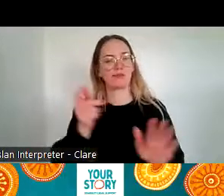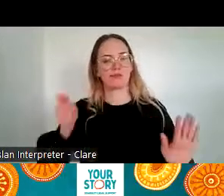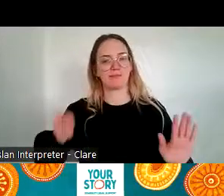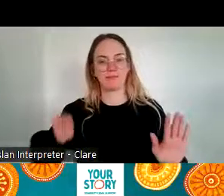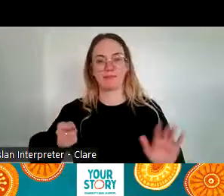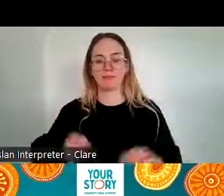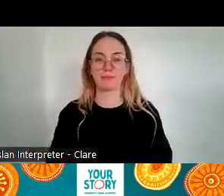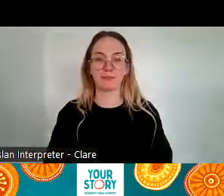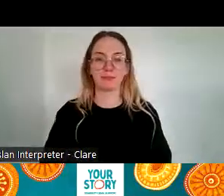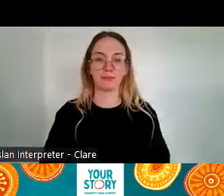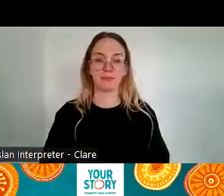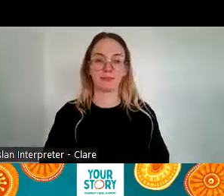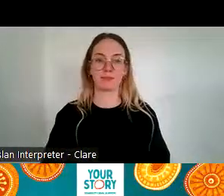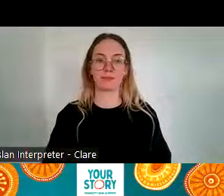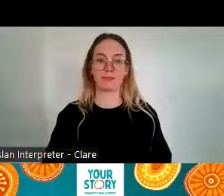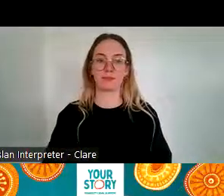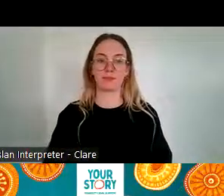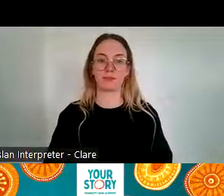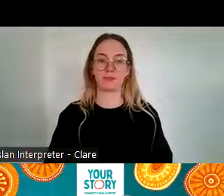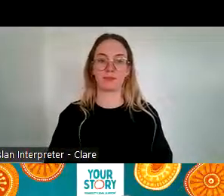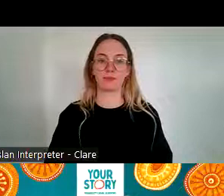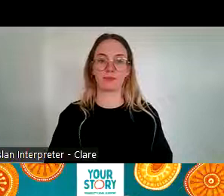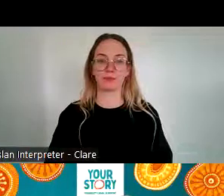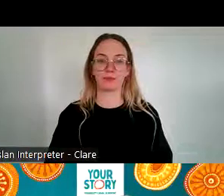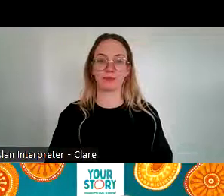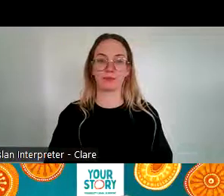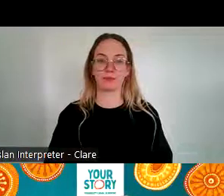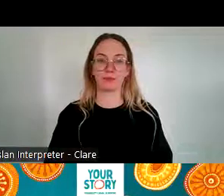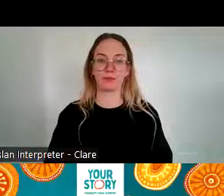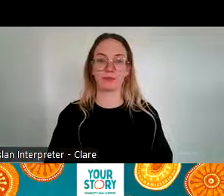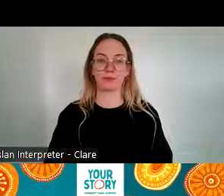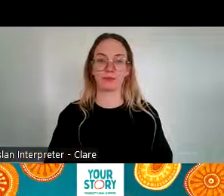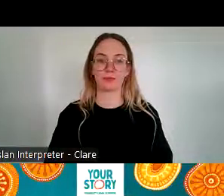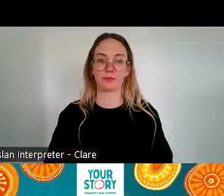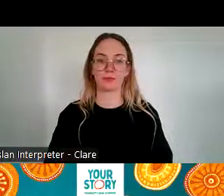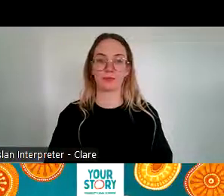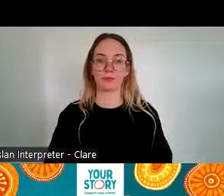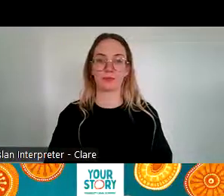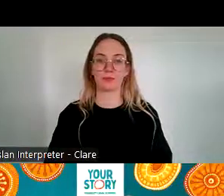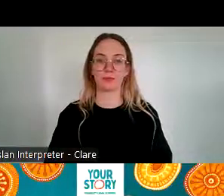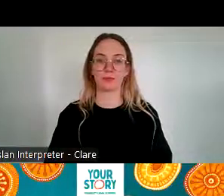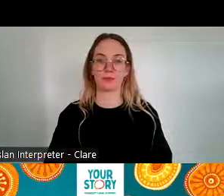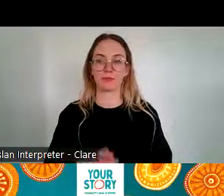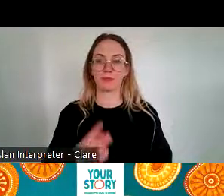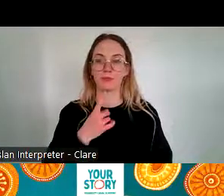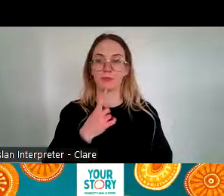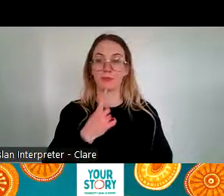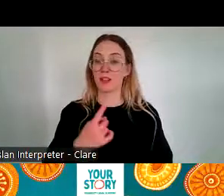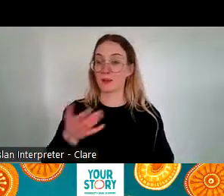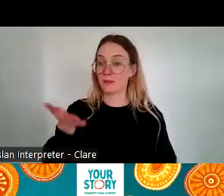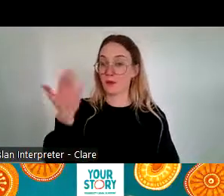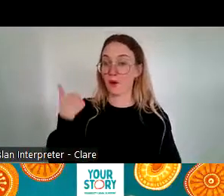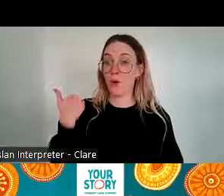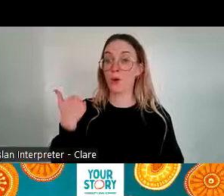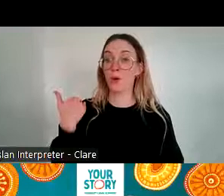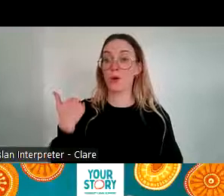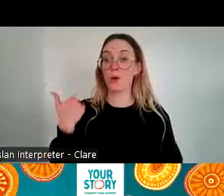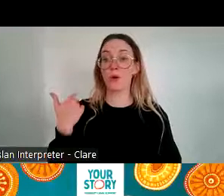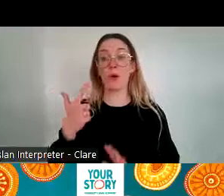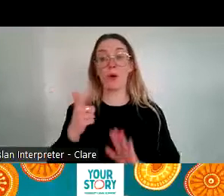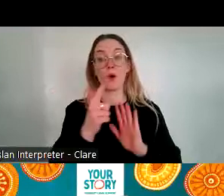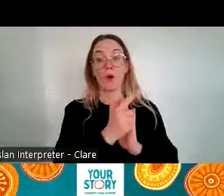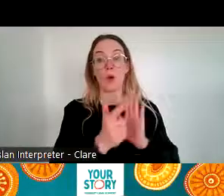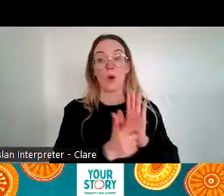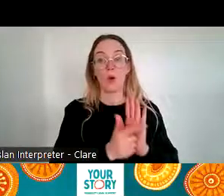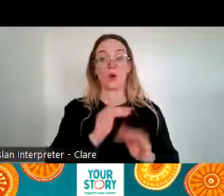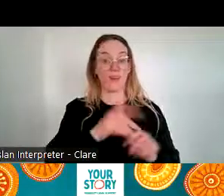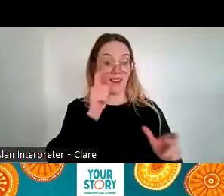As I mentioned before, the laws in relation to guardianship and administration vary from state